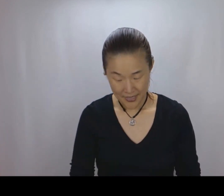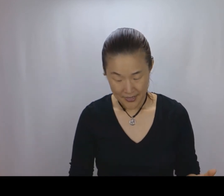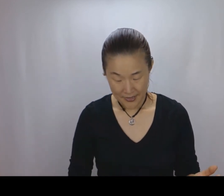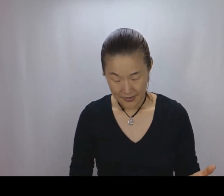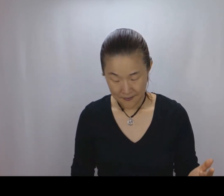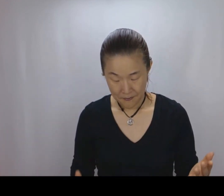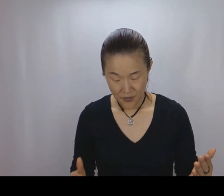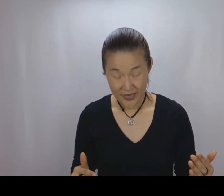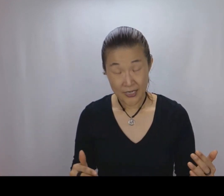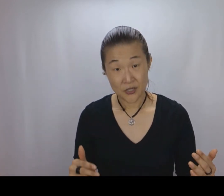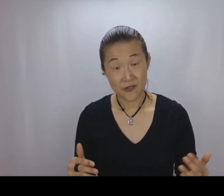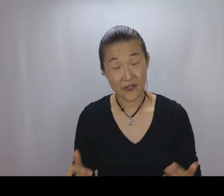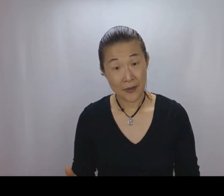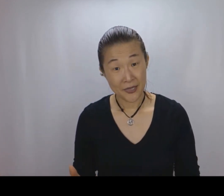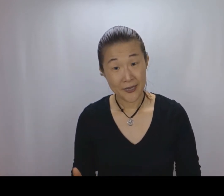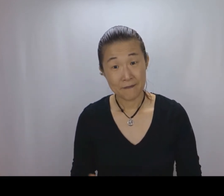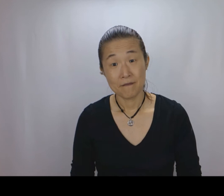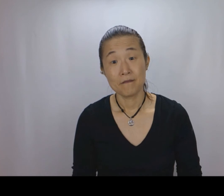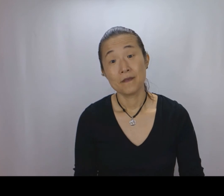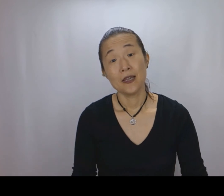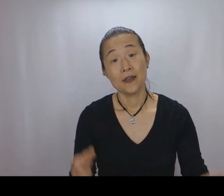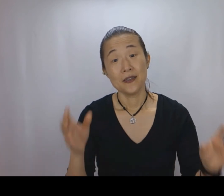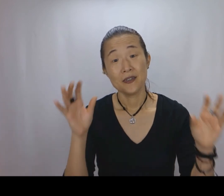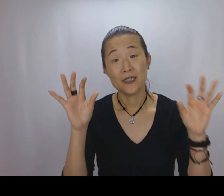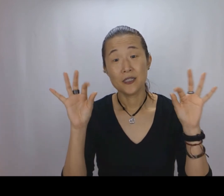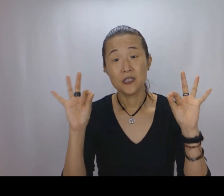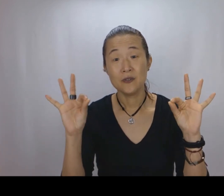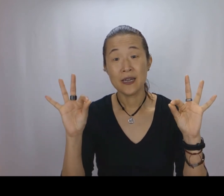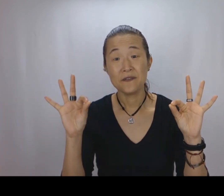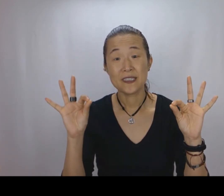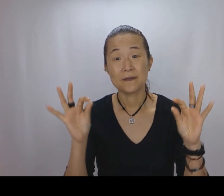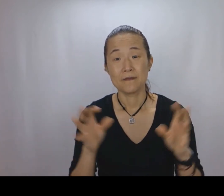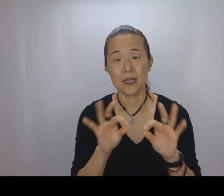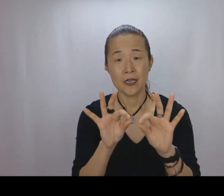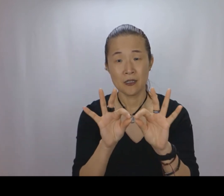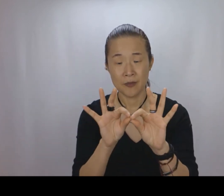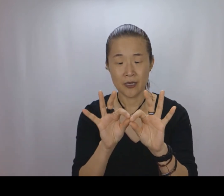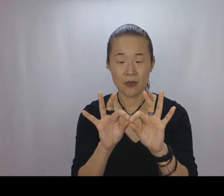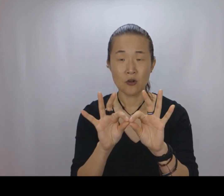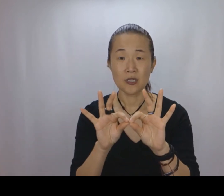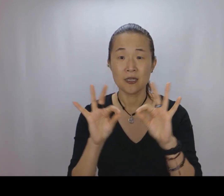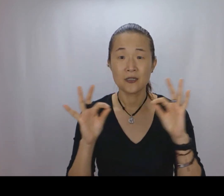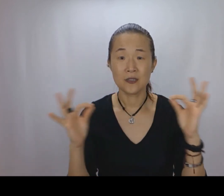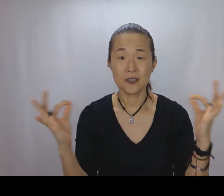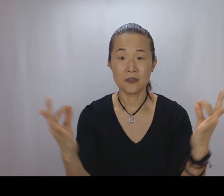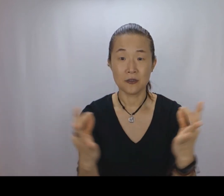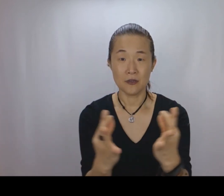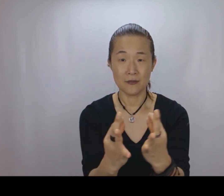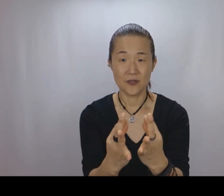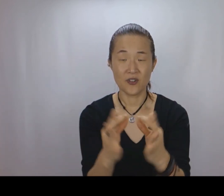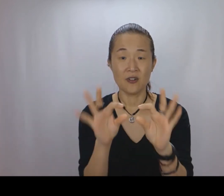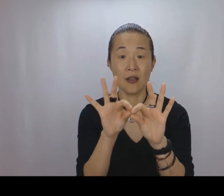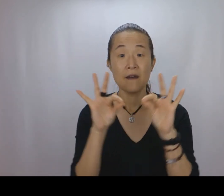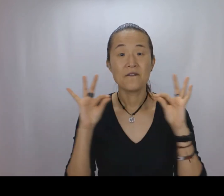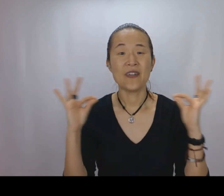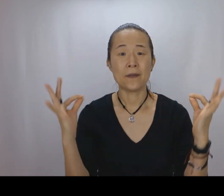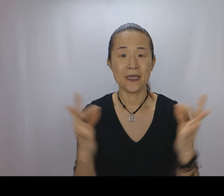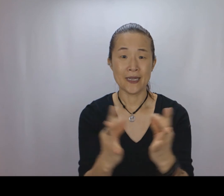Moving into family you can take two "F's," and you make a horizontal circle for family.